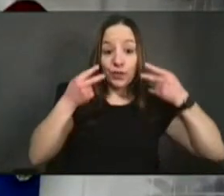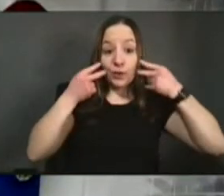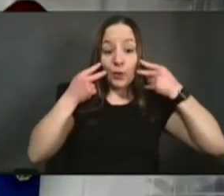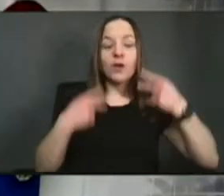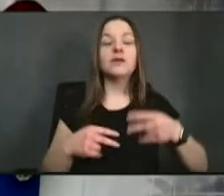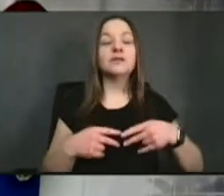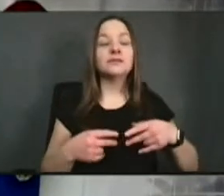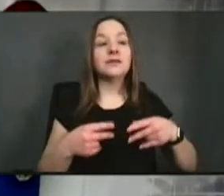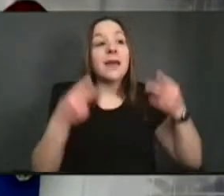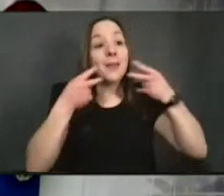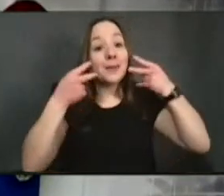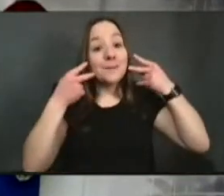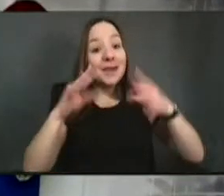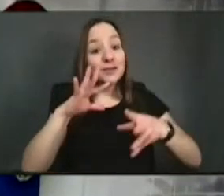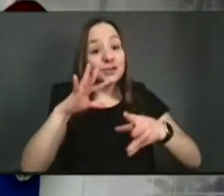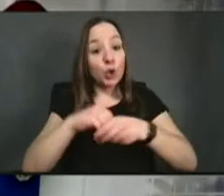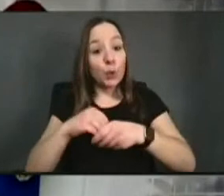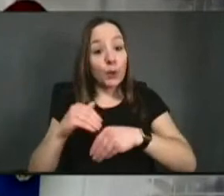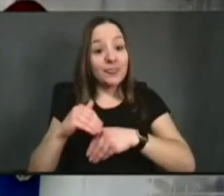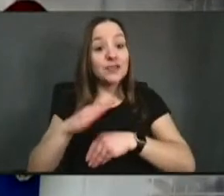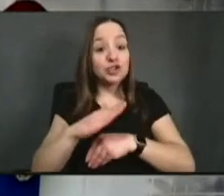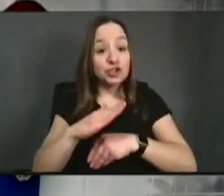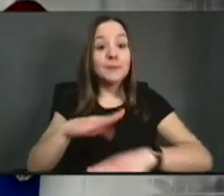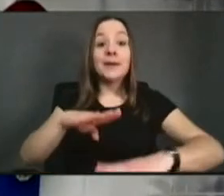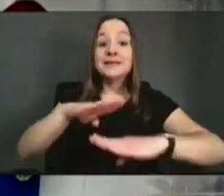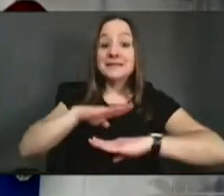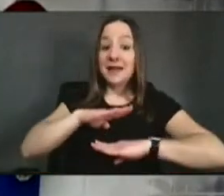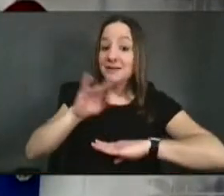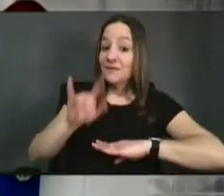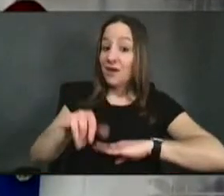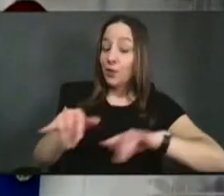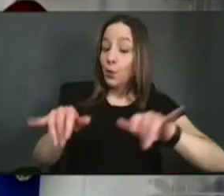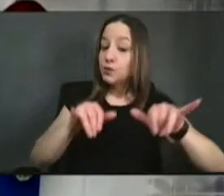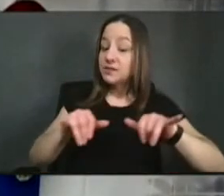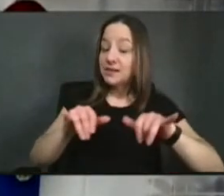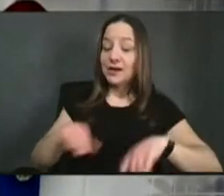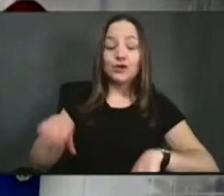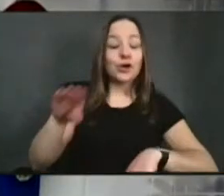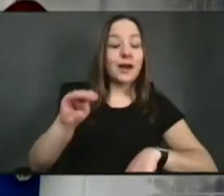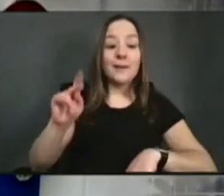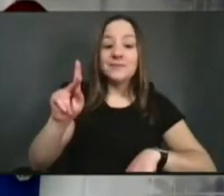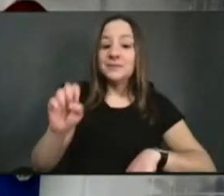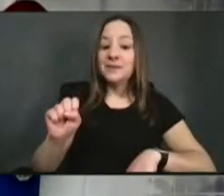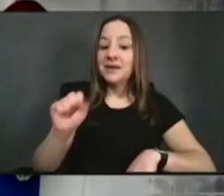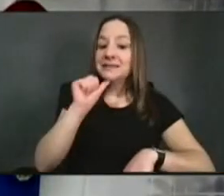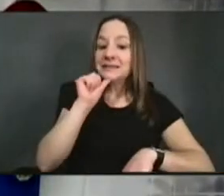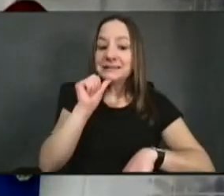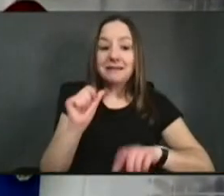for the wear the mask included in the shipment. Meet those